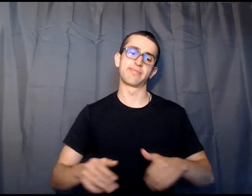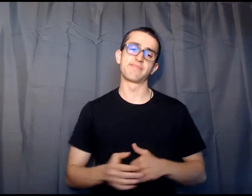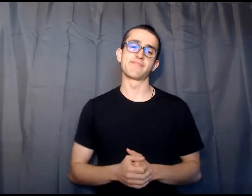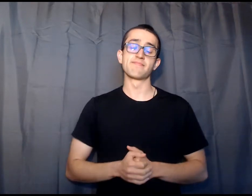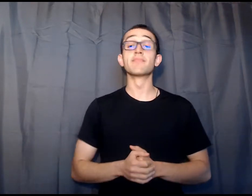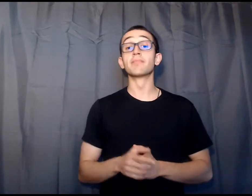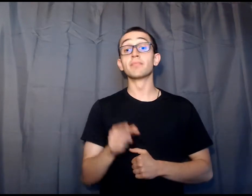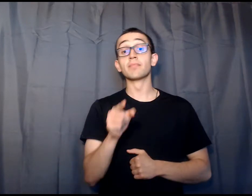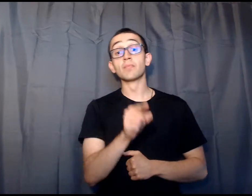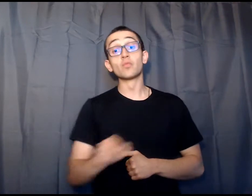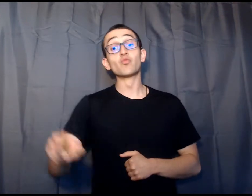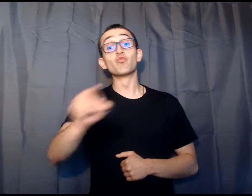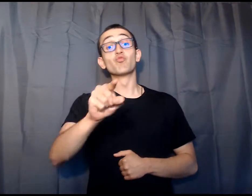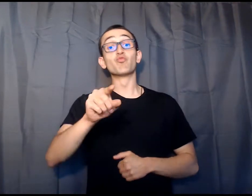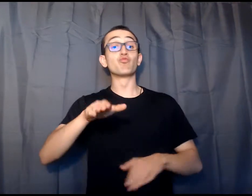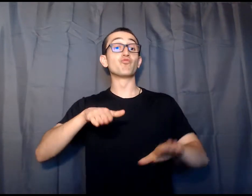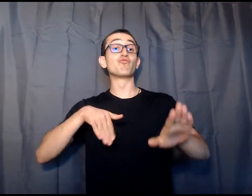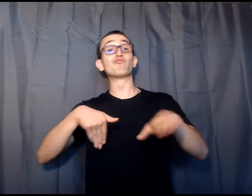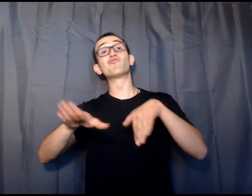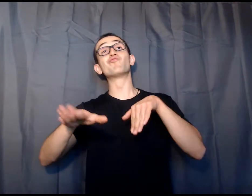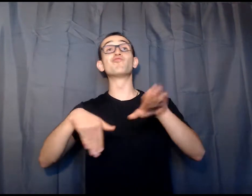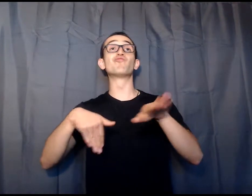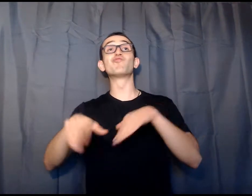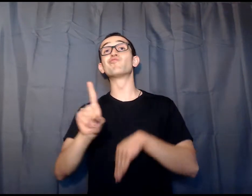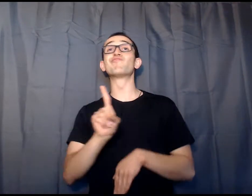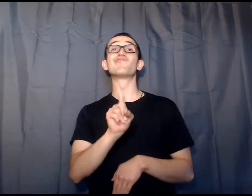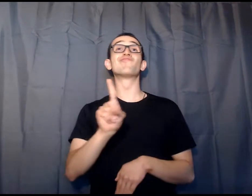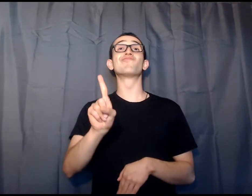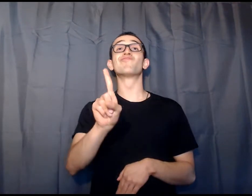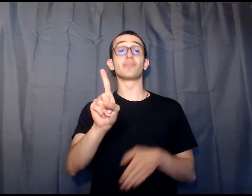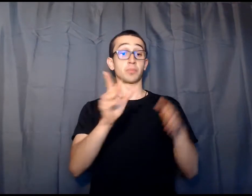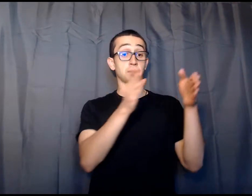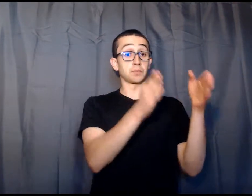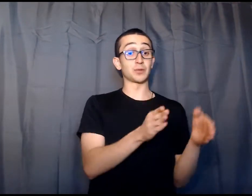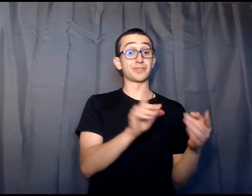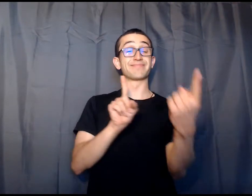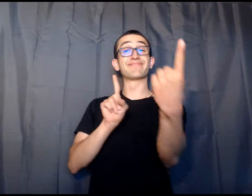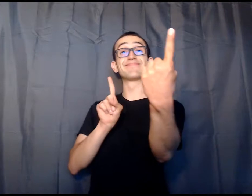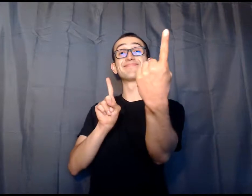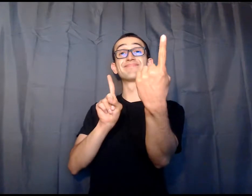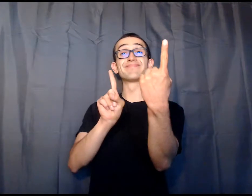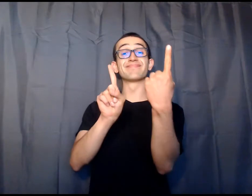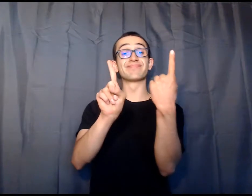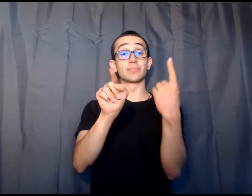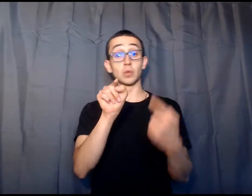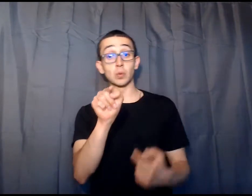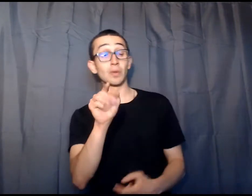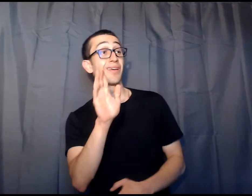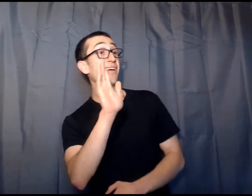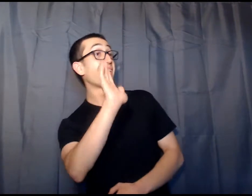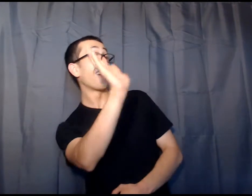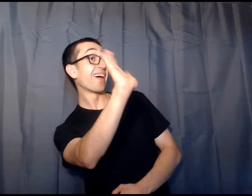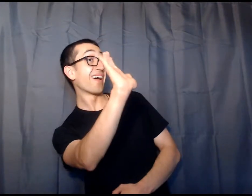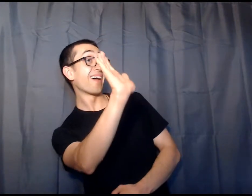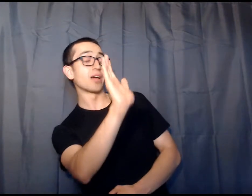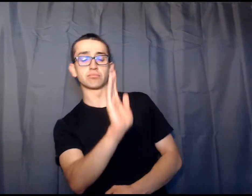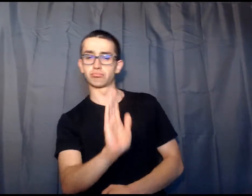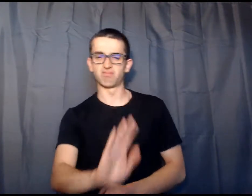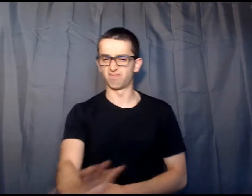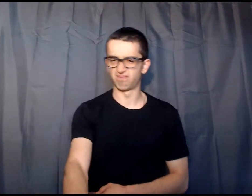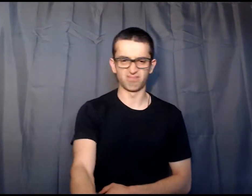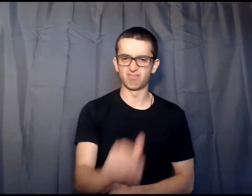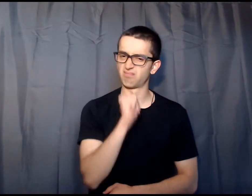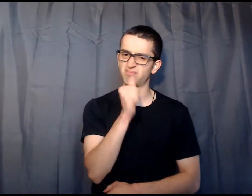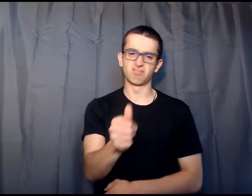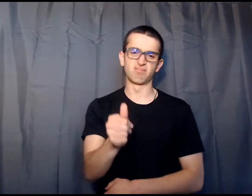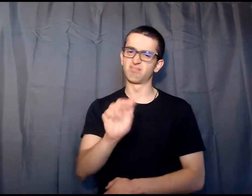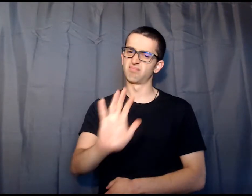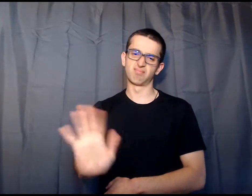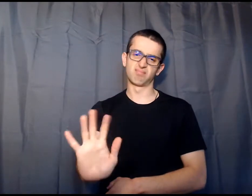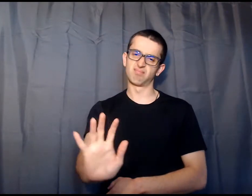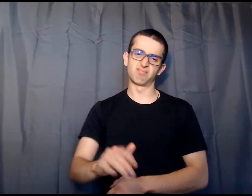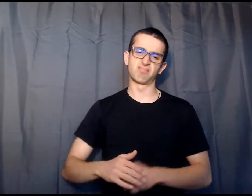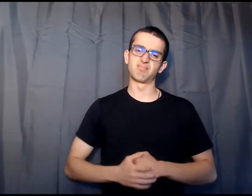and greet no one along the way.